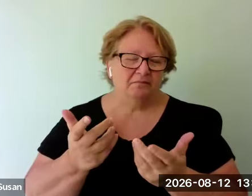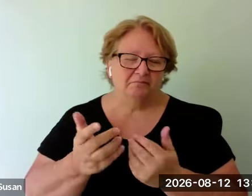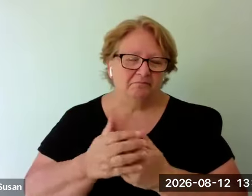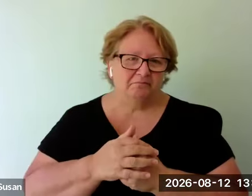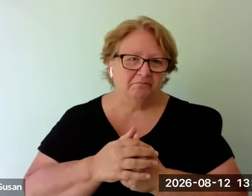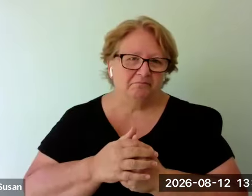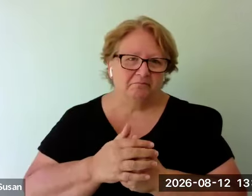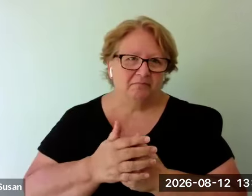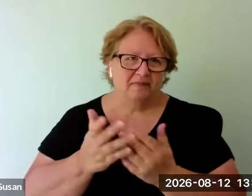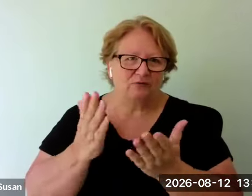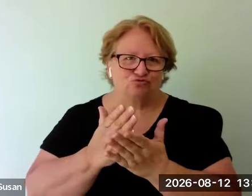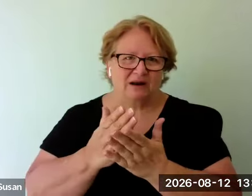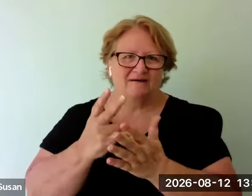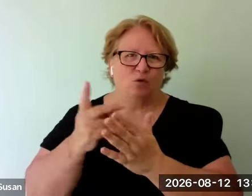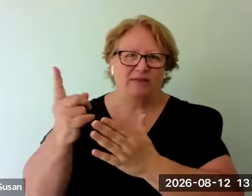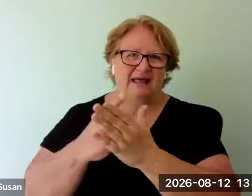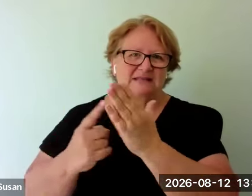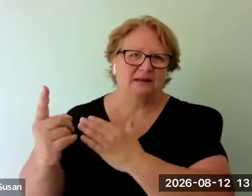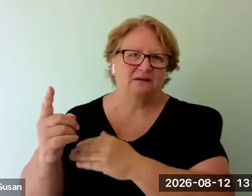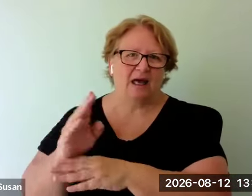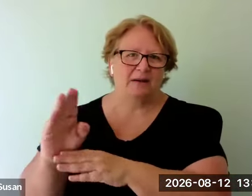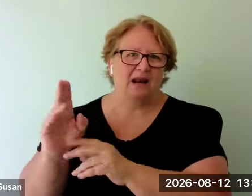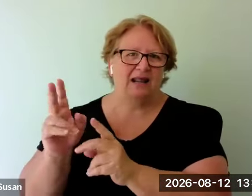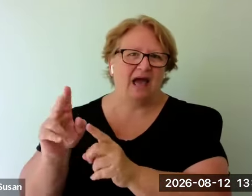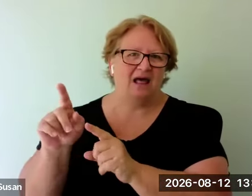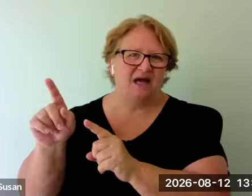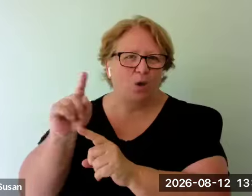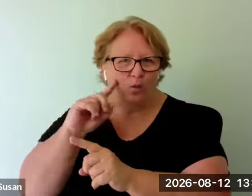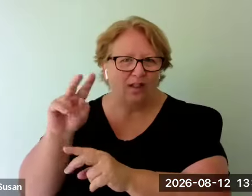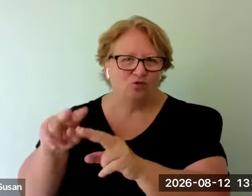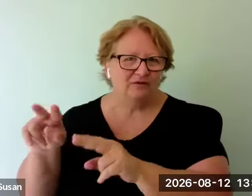a particular focus. So